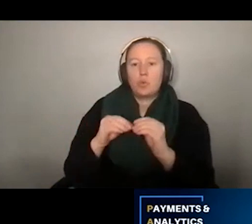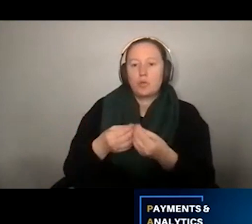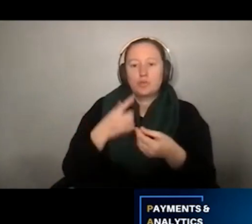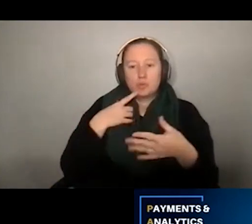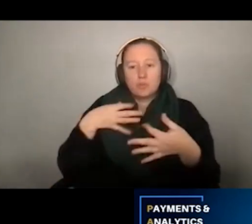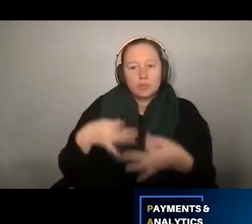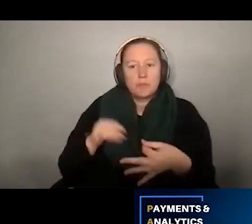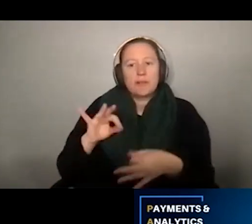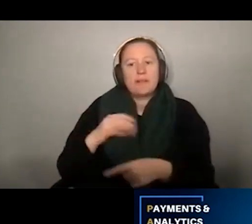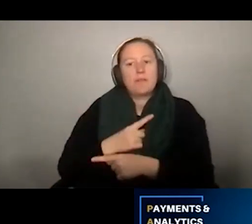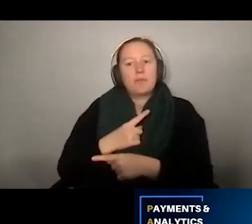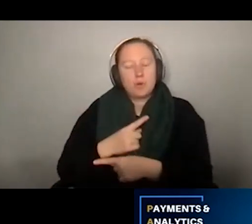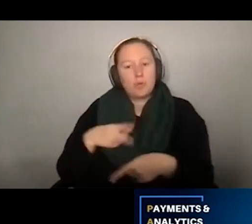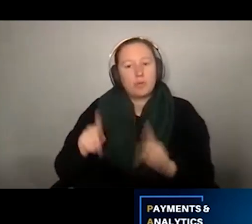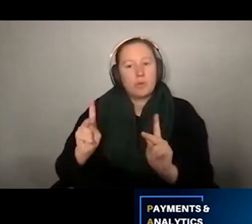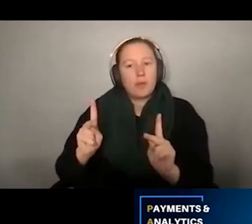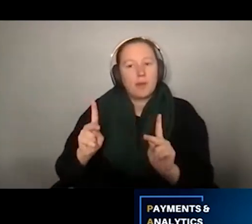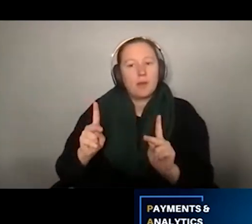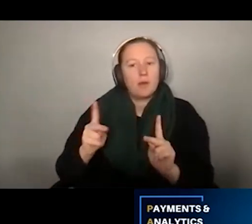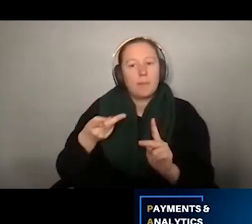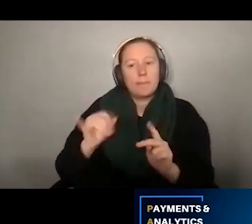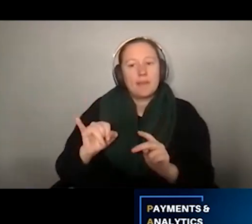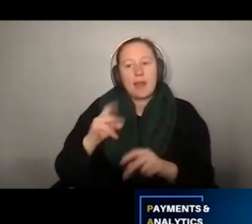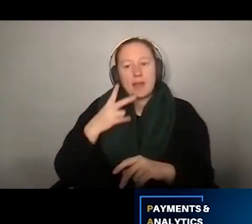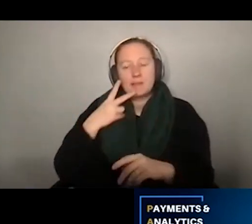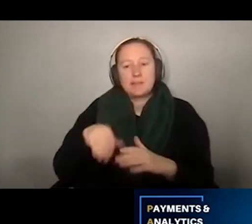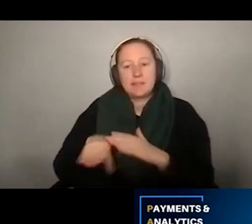whether it's appropriate to have PIs directly in there.